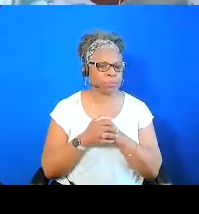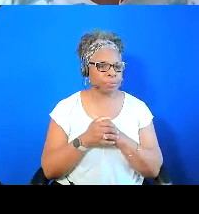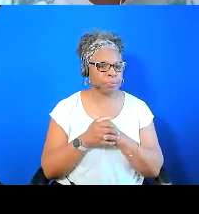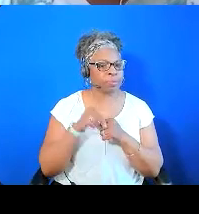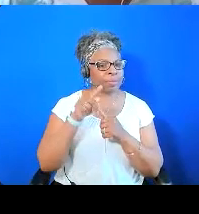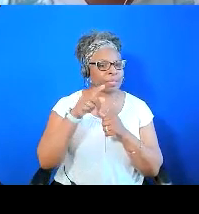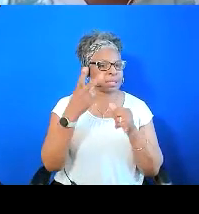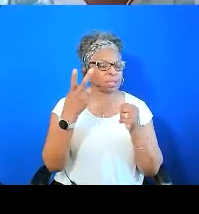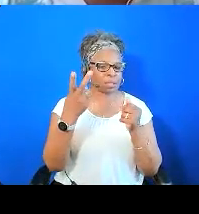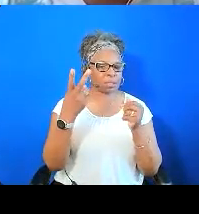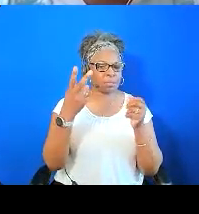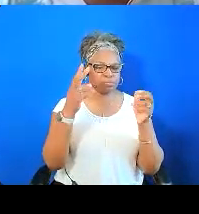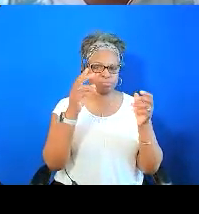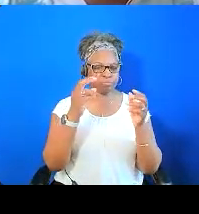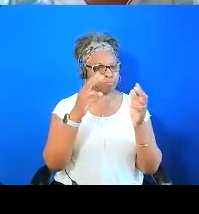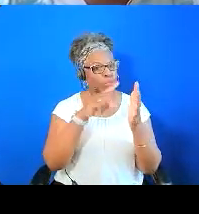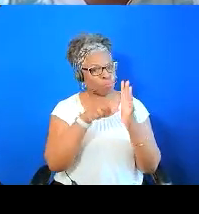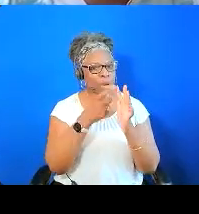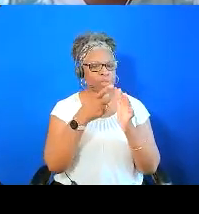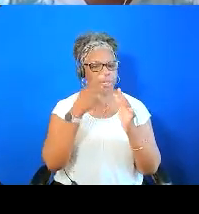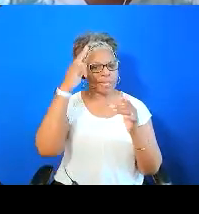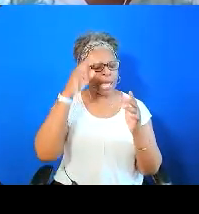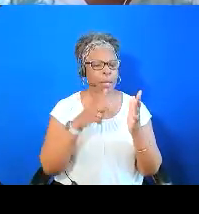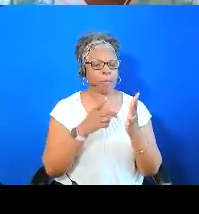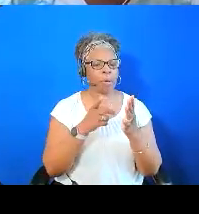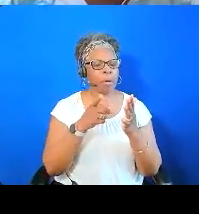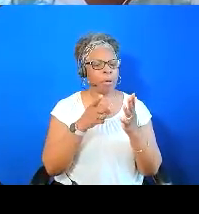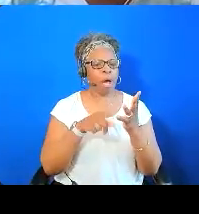And we actually use this kind of idea of Joseph Beuys public lectures,